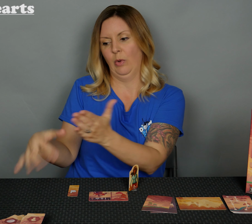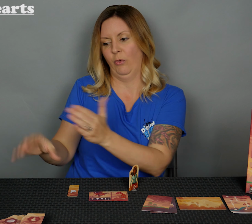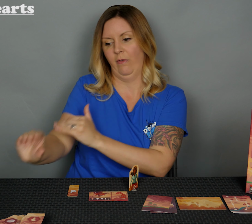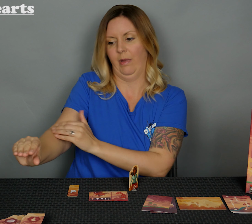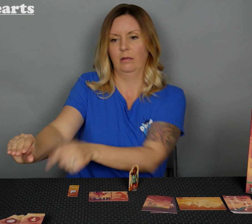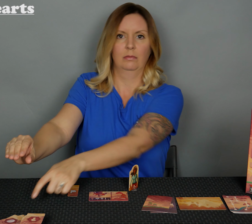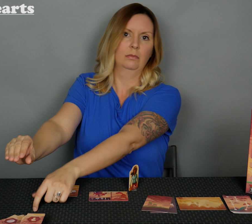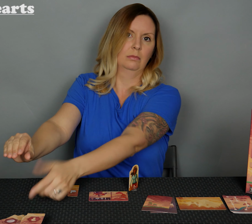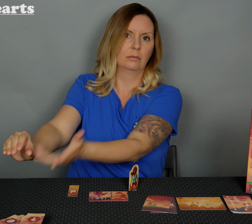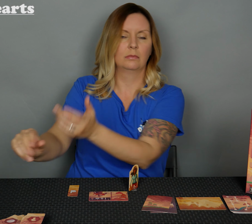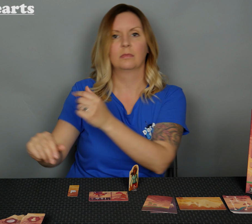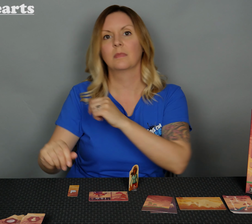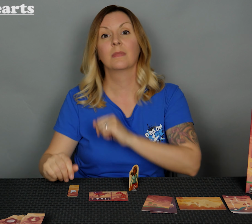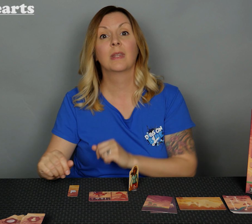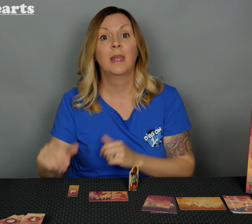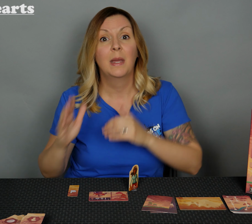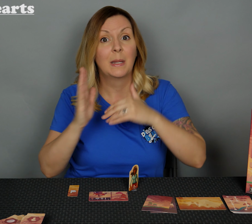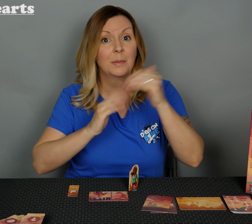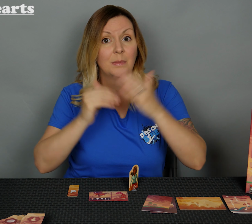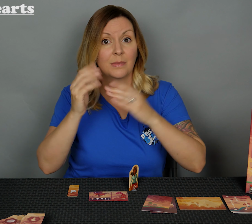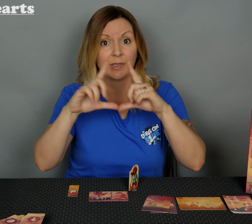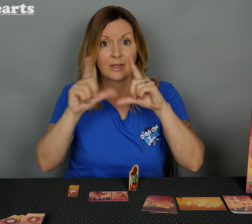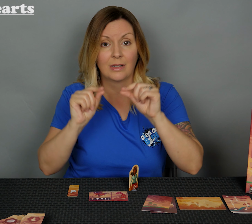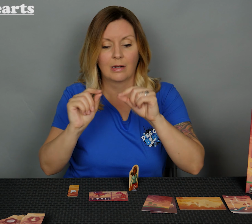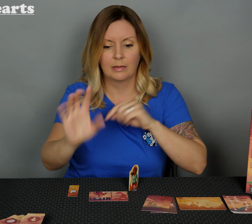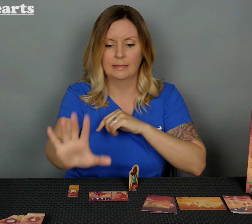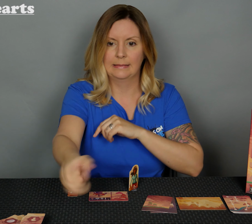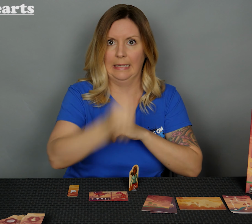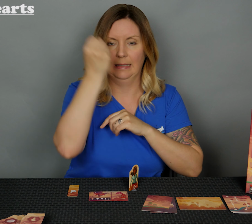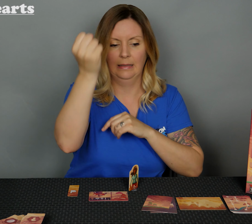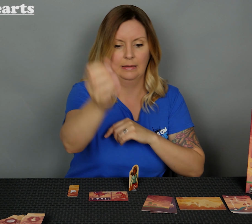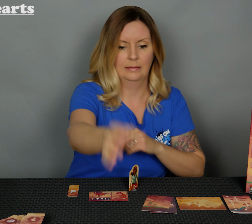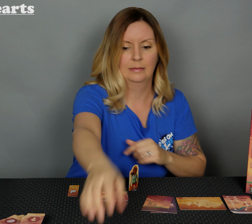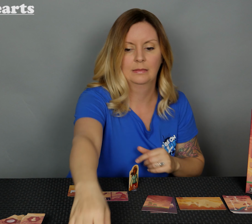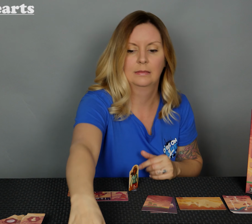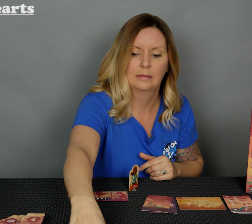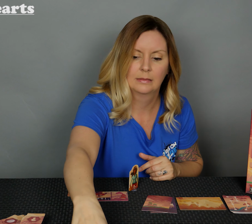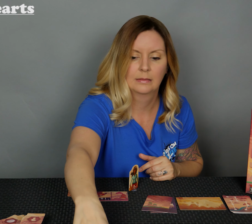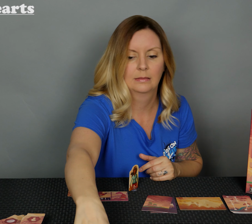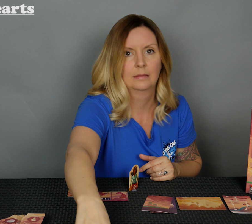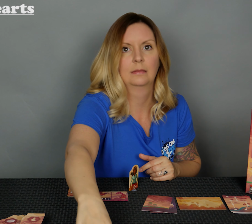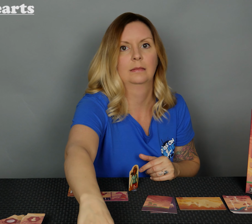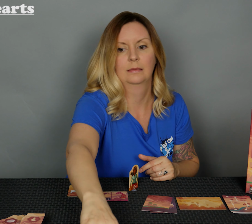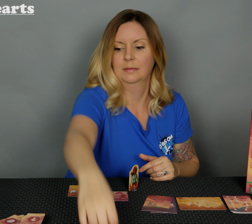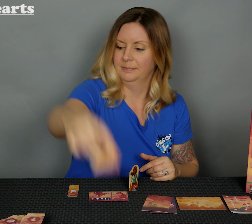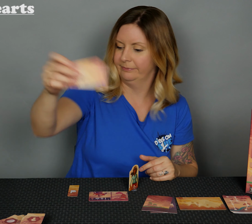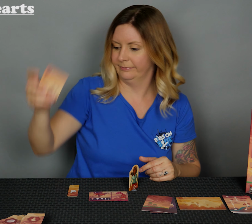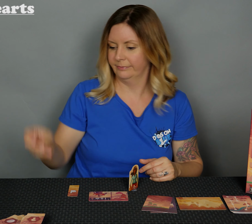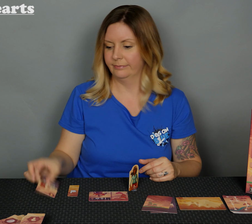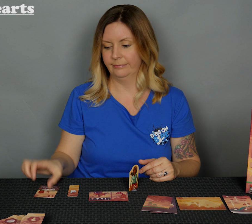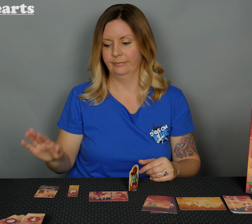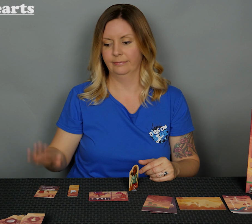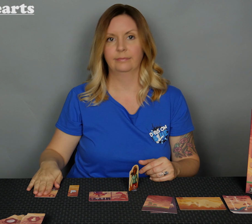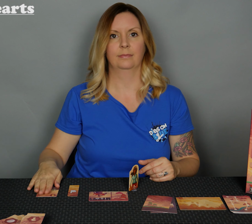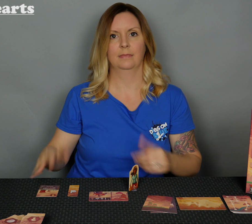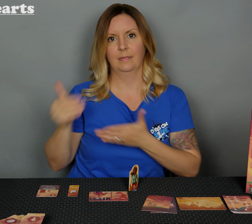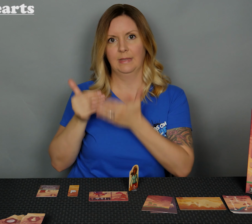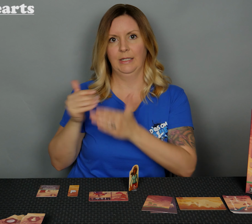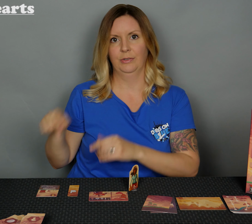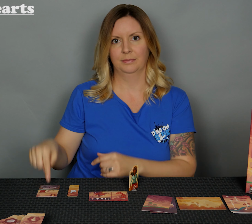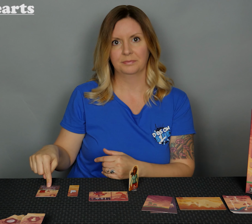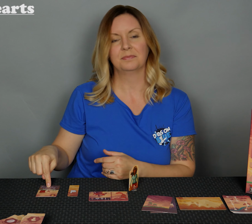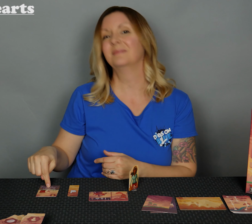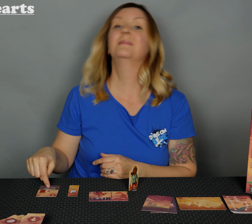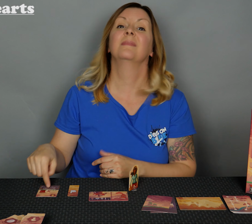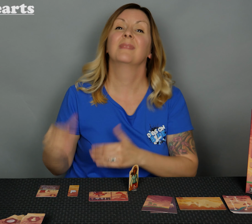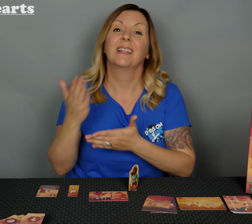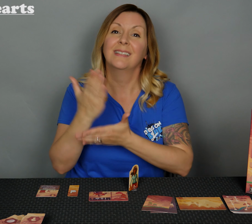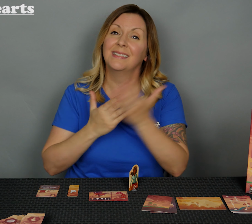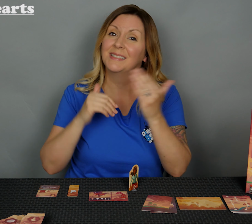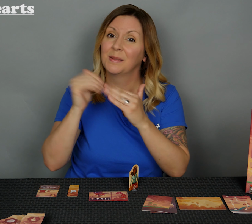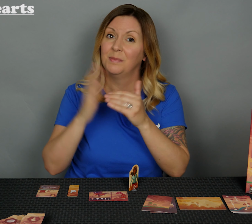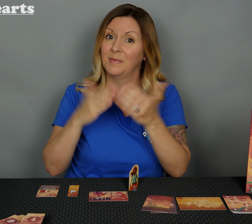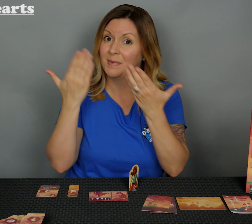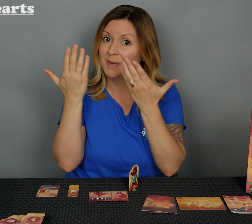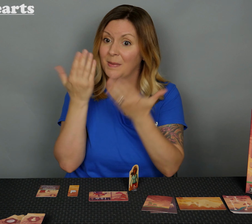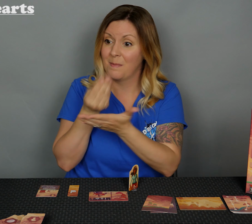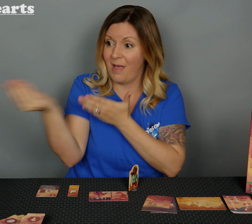Then, take the building card and place it near you.